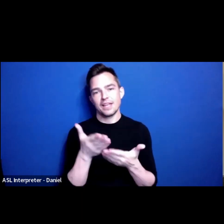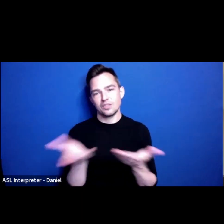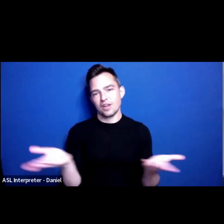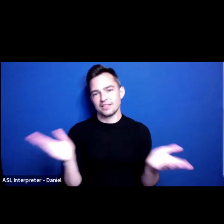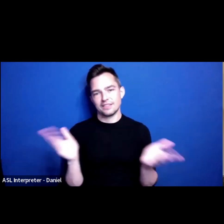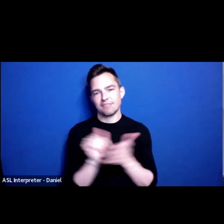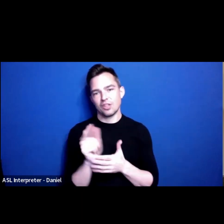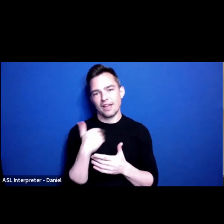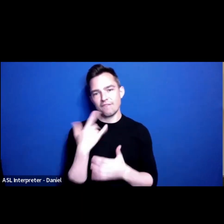for now. So thank you all.